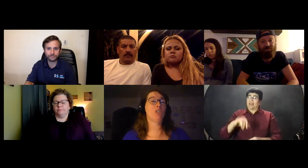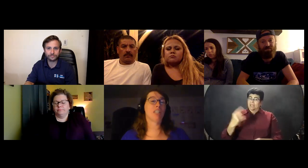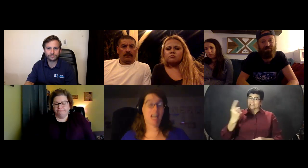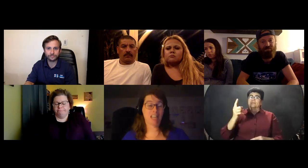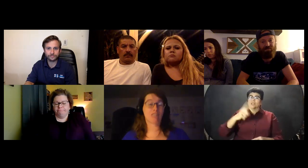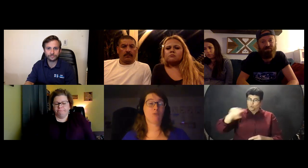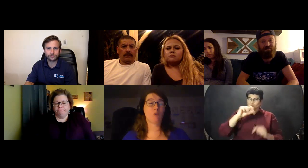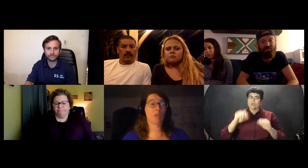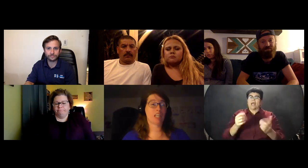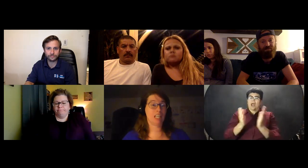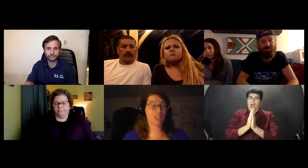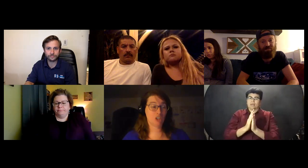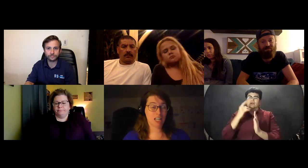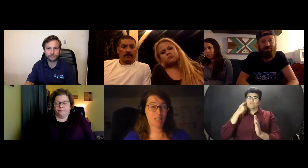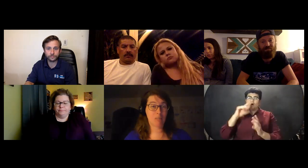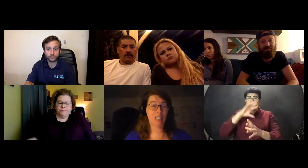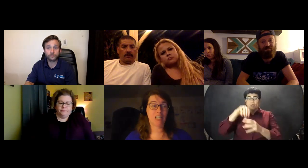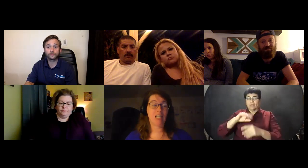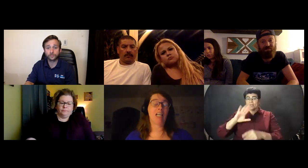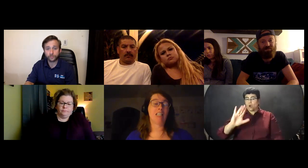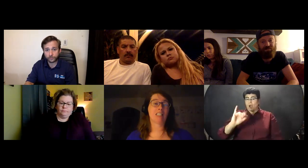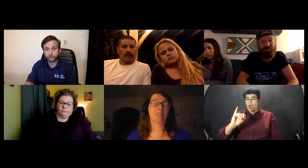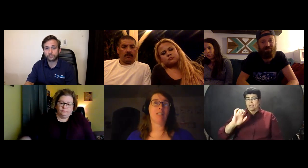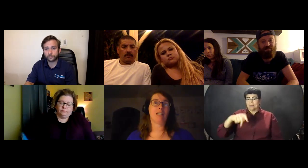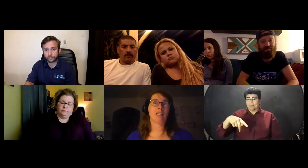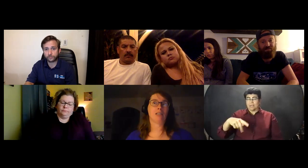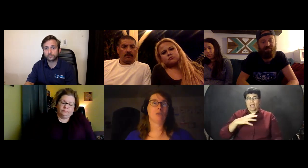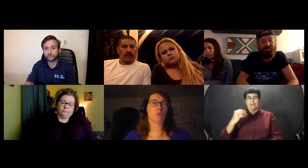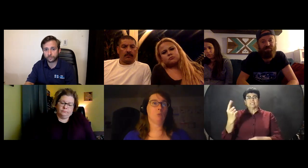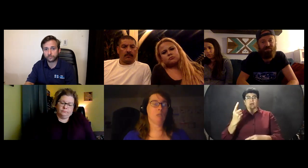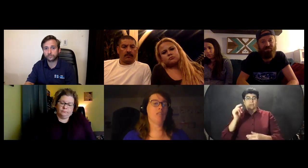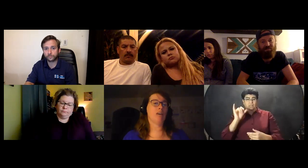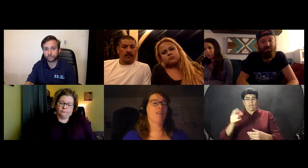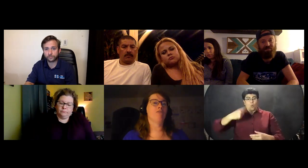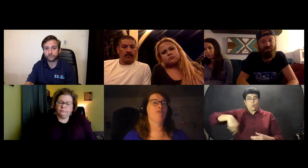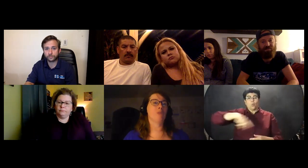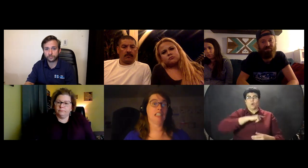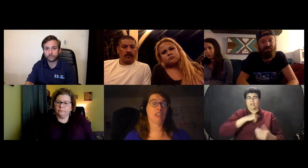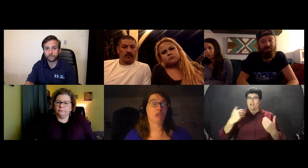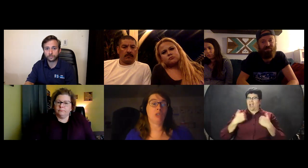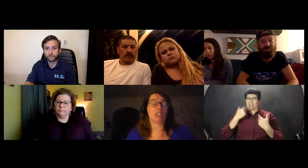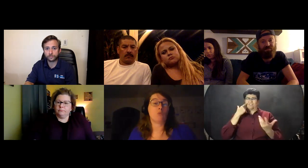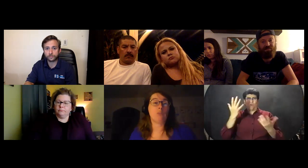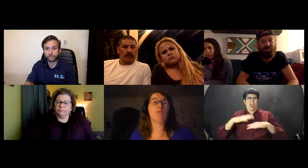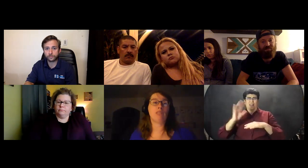ask for within your iep and something that we've had for at